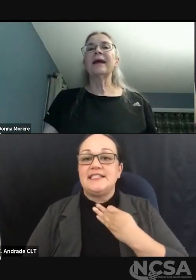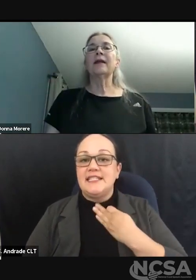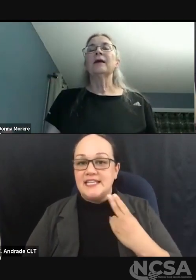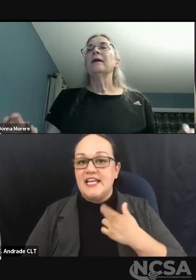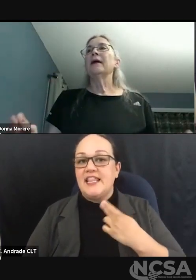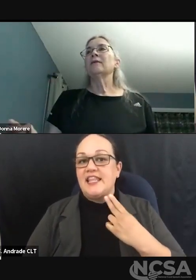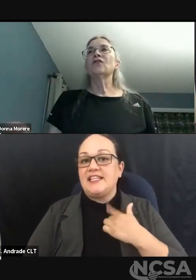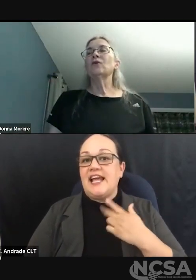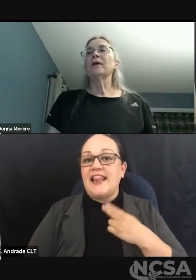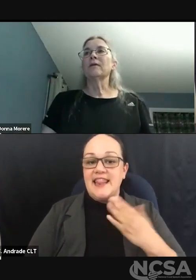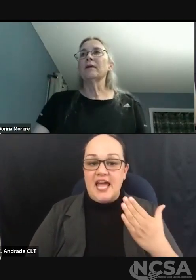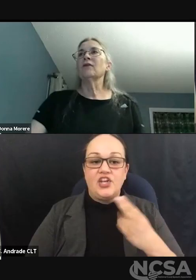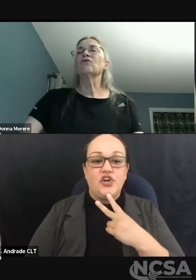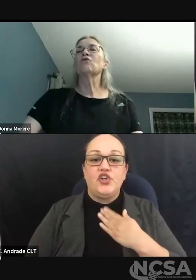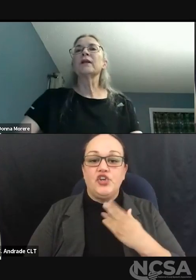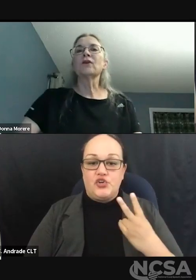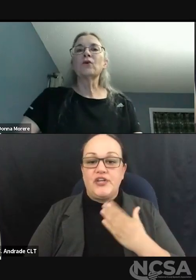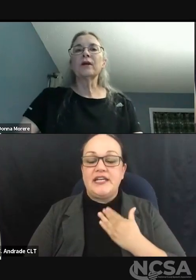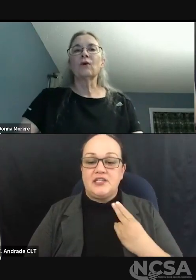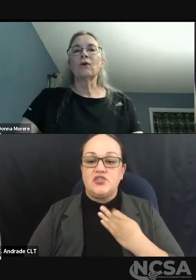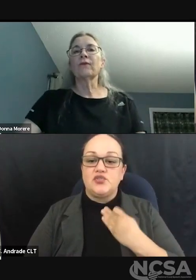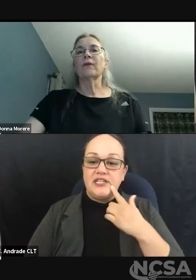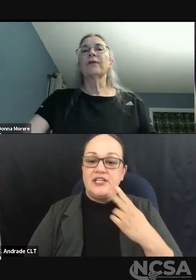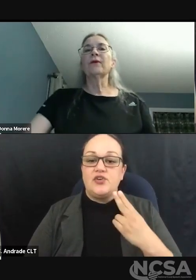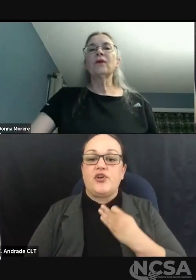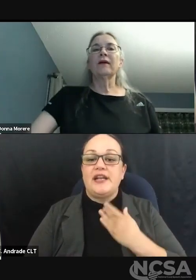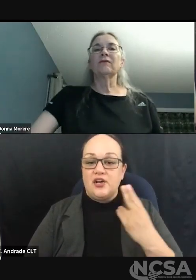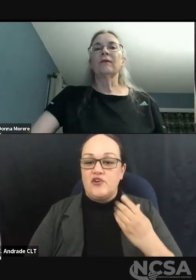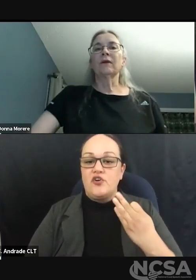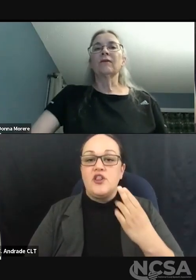And cueing is really critical for those kinds of things